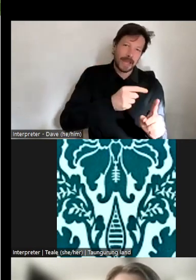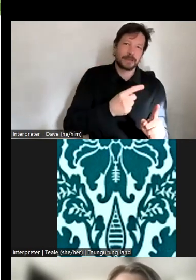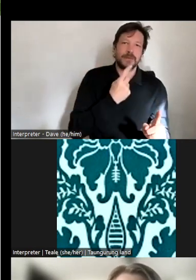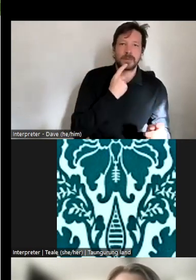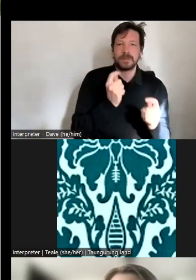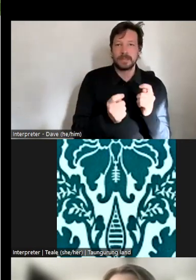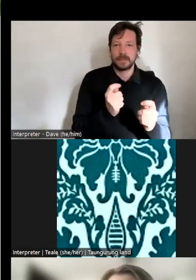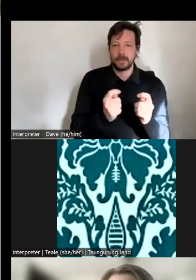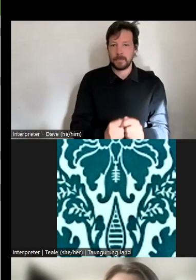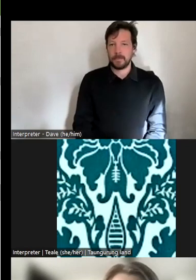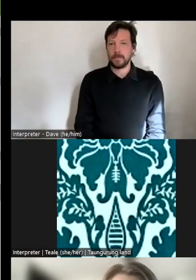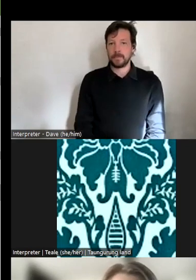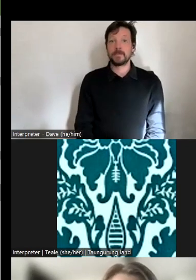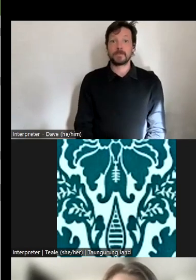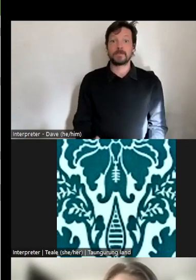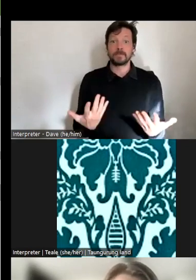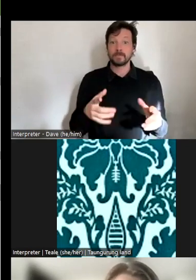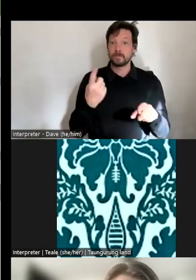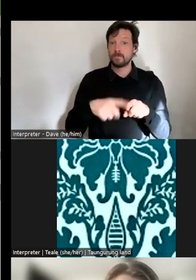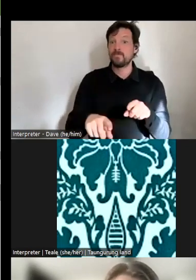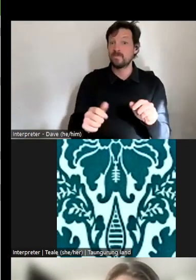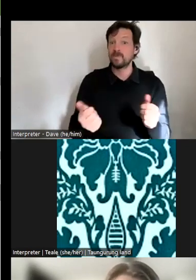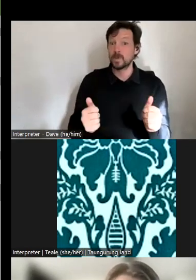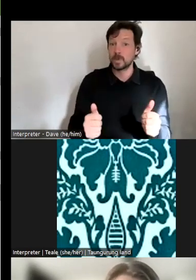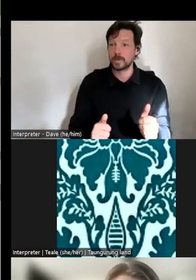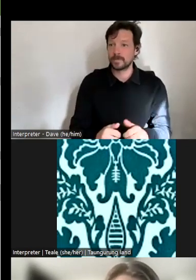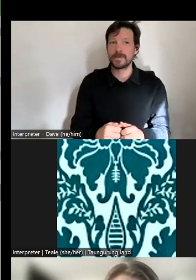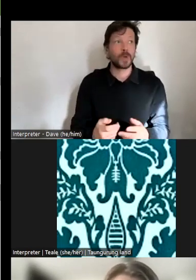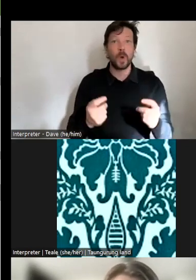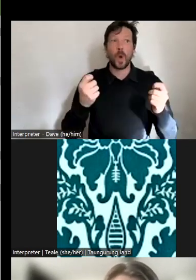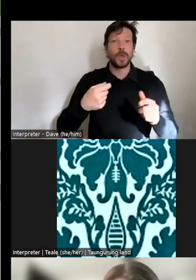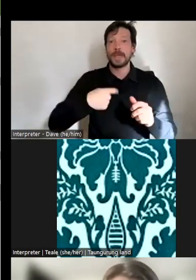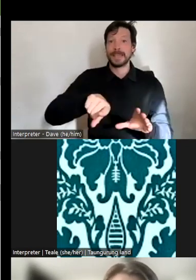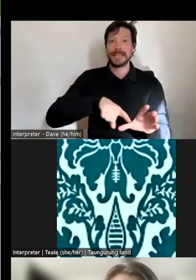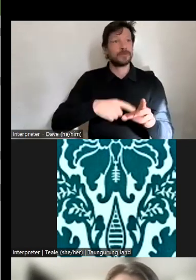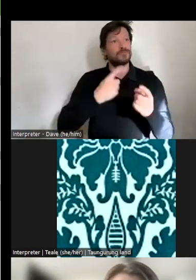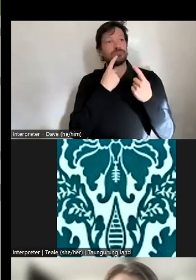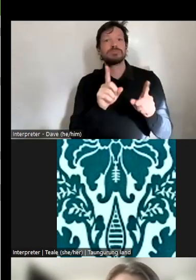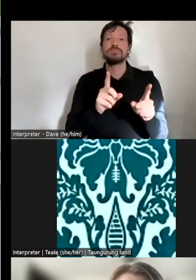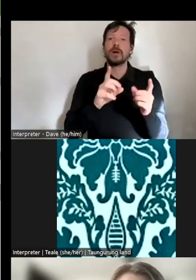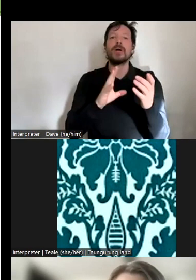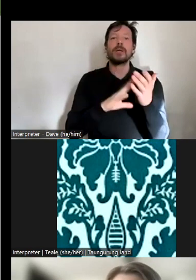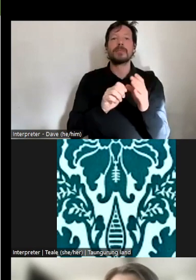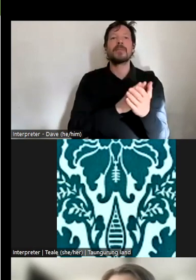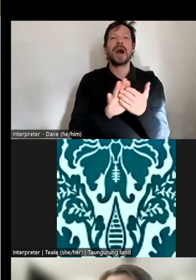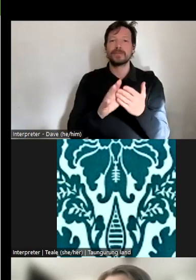And it's been approved. So we heard that early this year. It was in March that we heard that that's been approved.